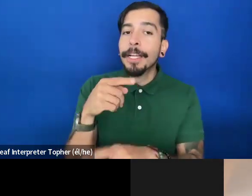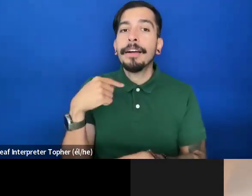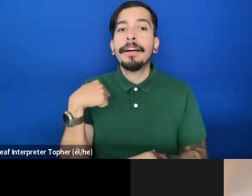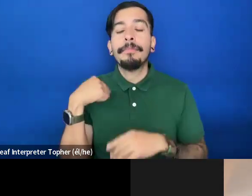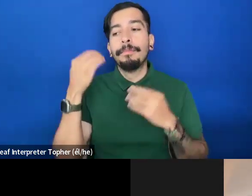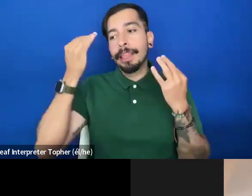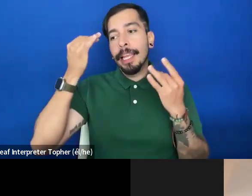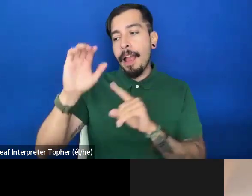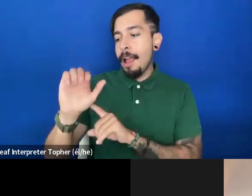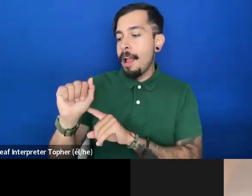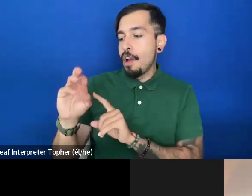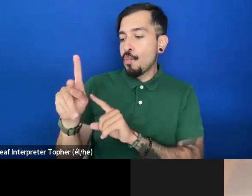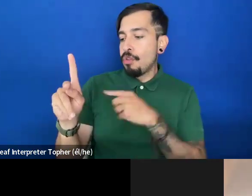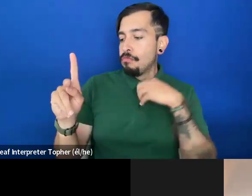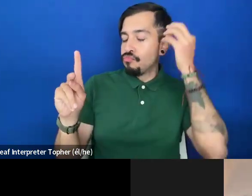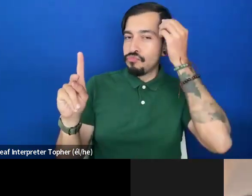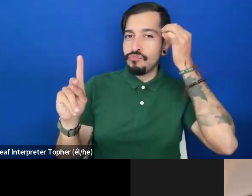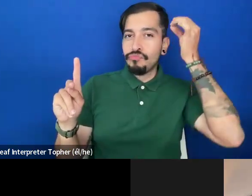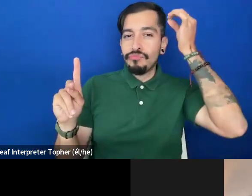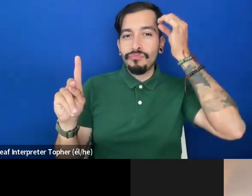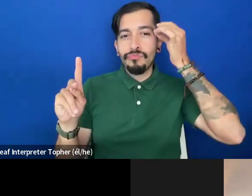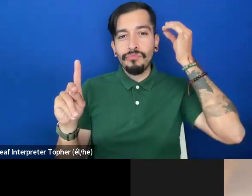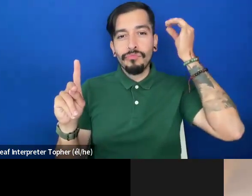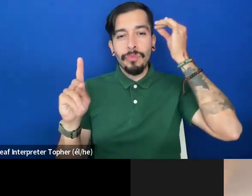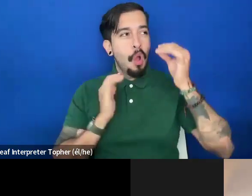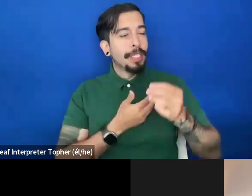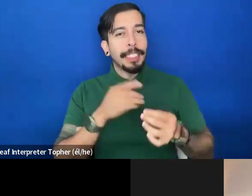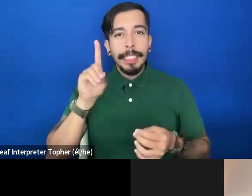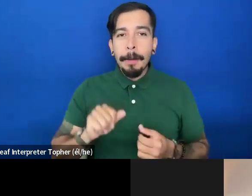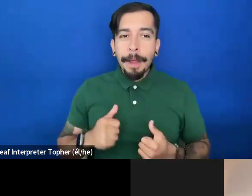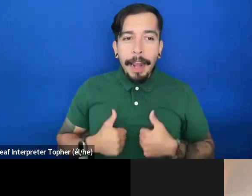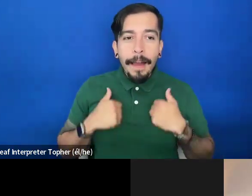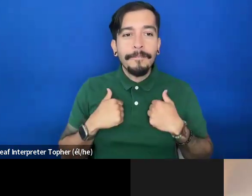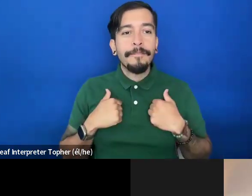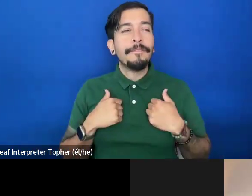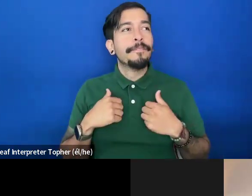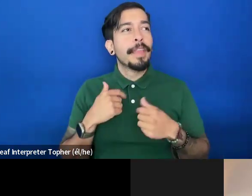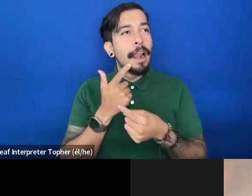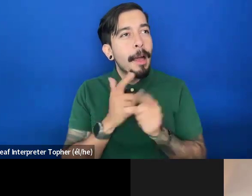and when I think of liberation and care work specifically, the one thing that comes to mind is how,